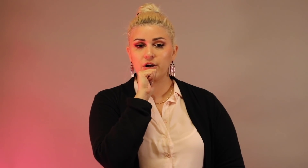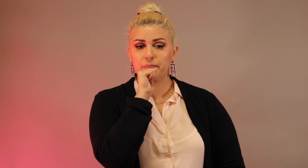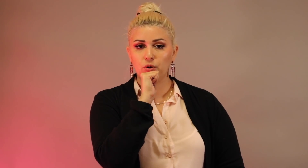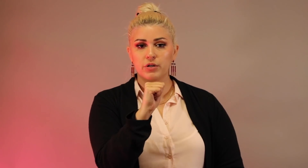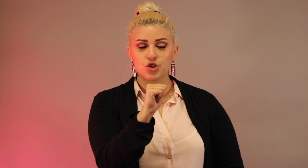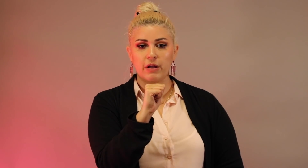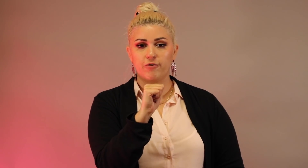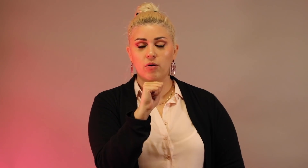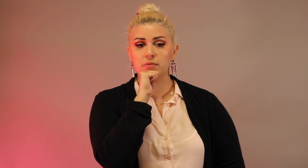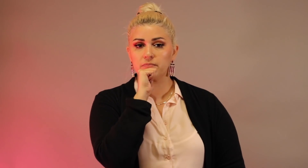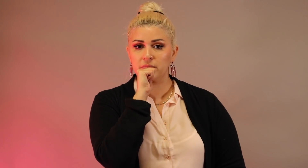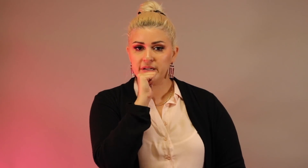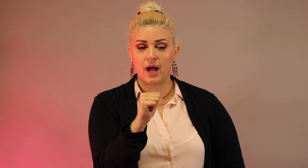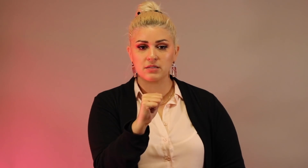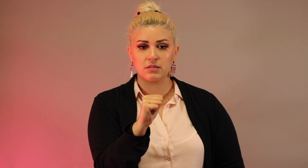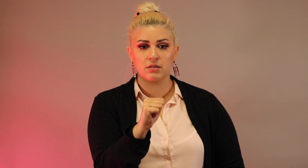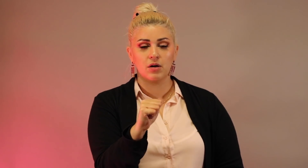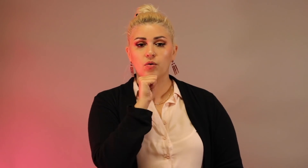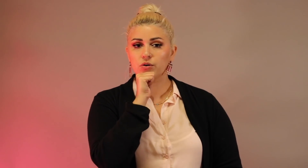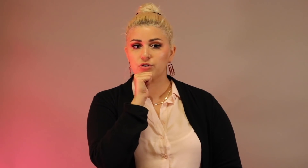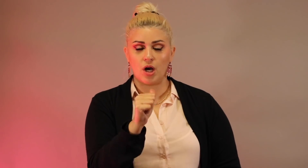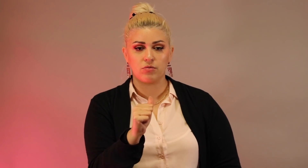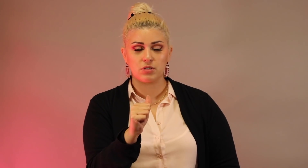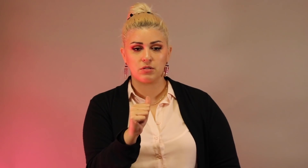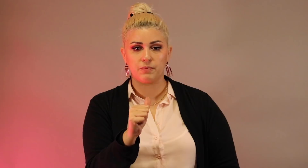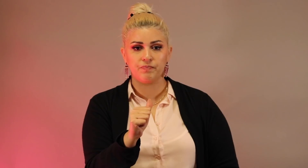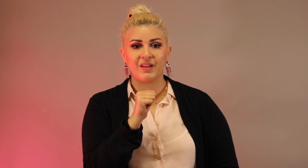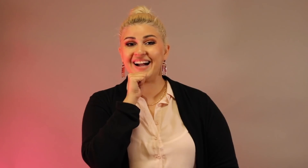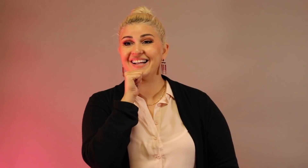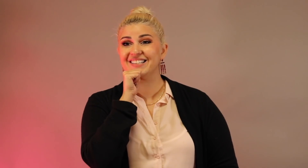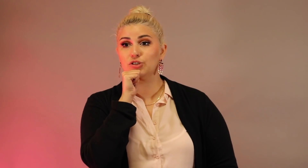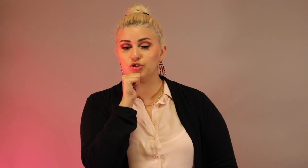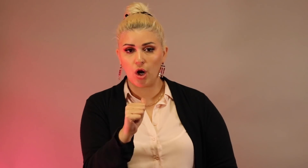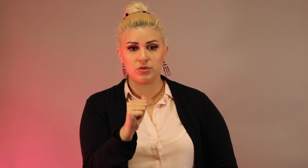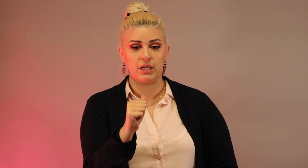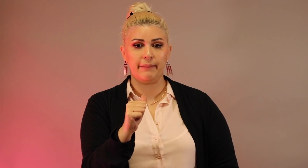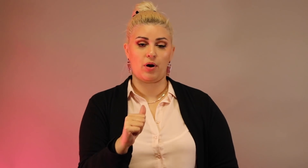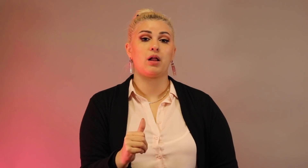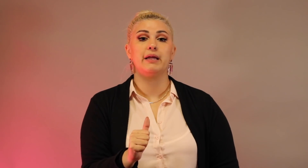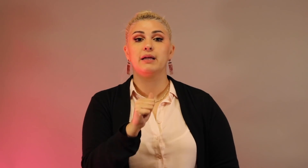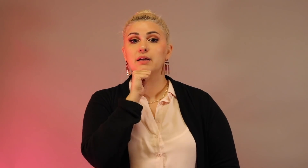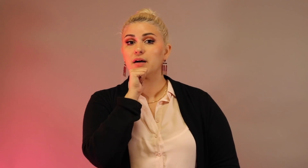and you're gonna pull it straight forward. Not or don't. I don't eat broccoli.